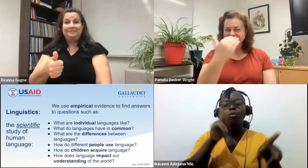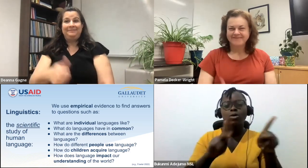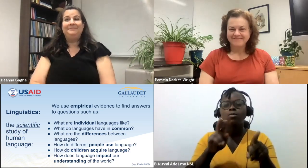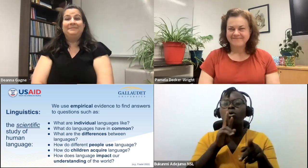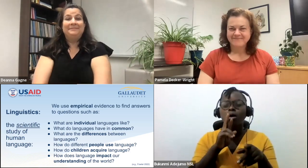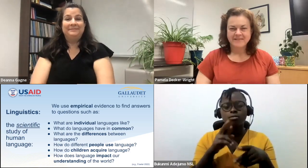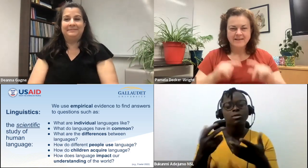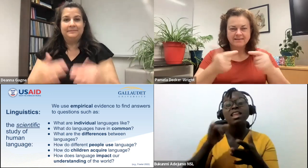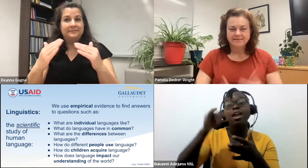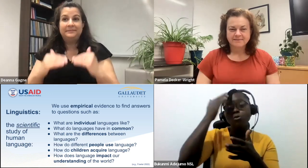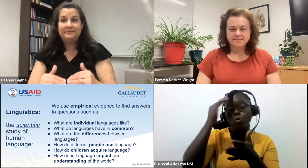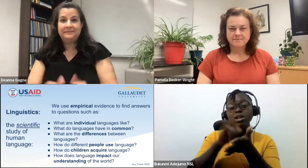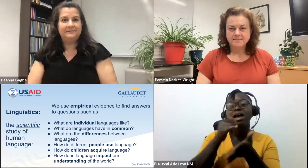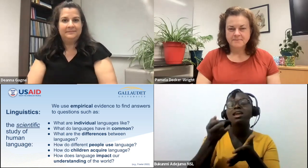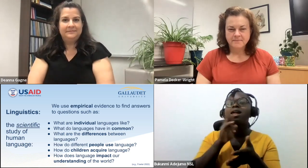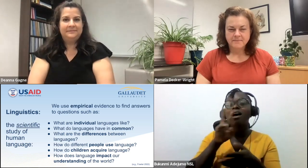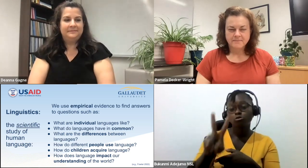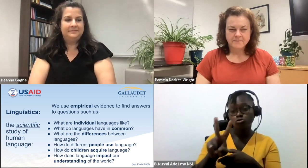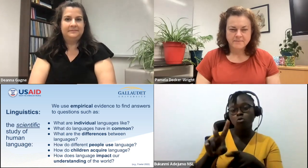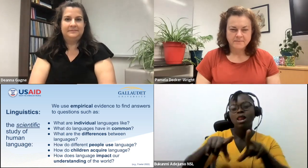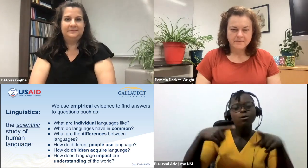It's natural. great. Thank you. Next slide.